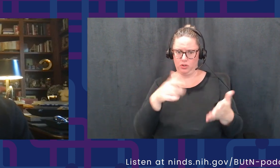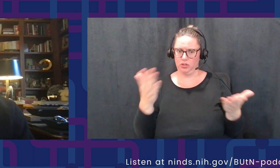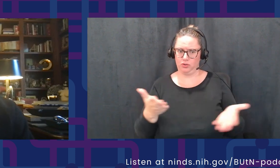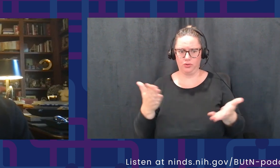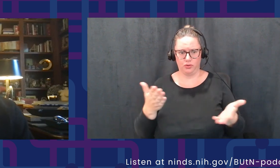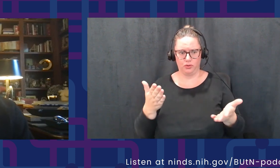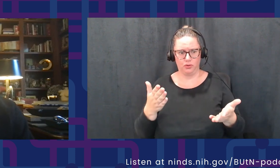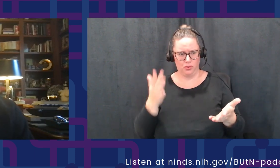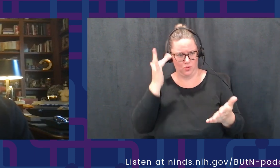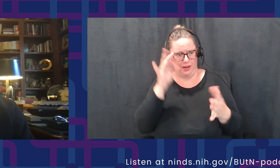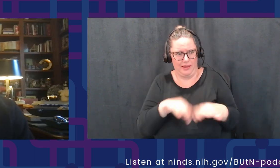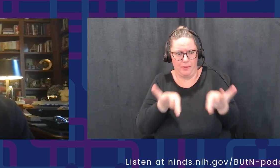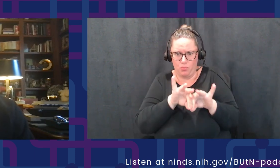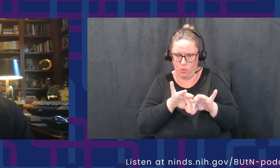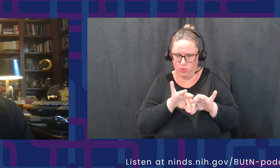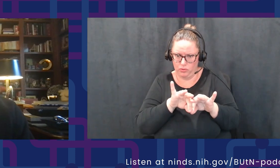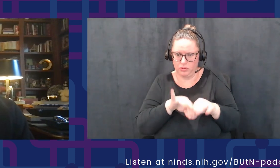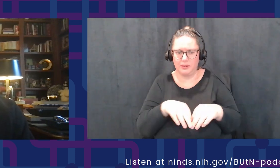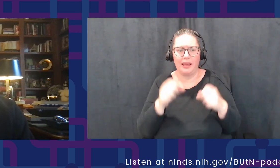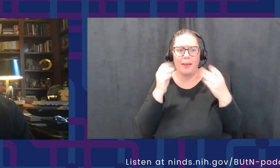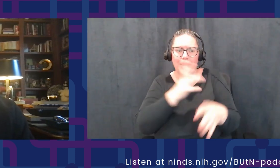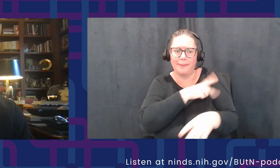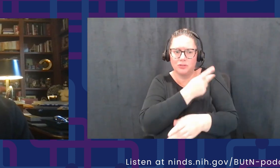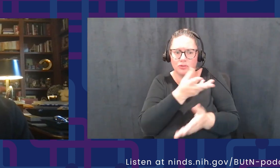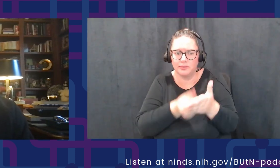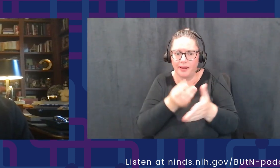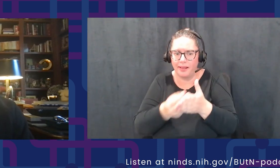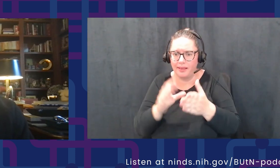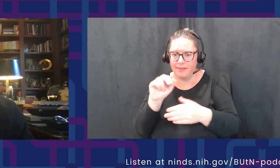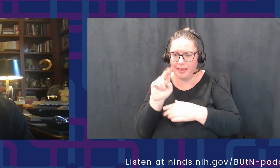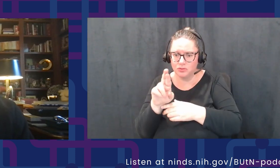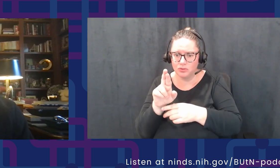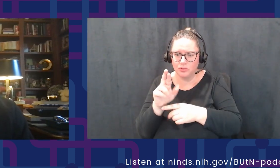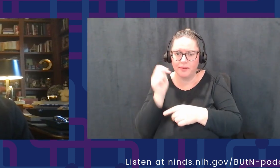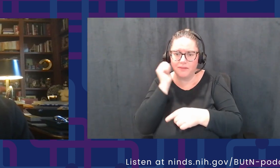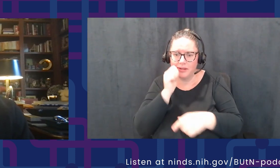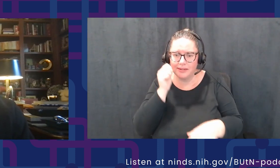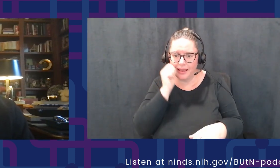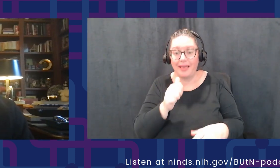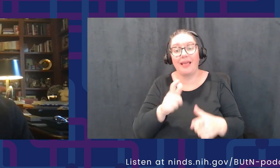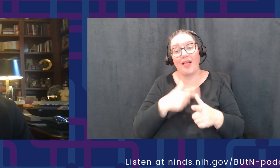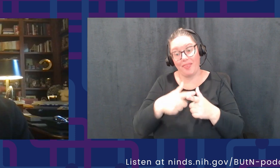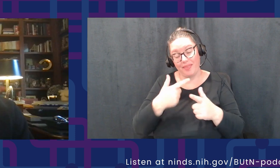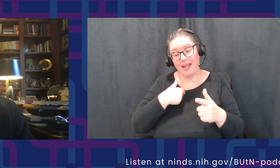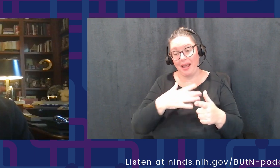Why is this so important? How many patients are dying of cancer every single day? And then I like to make it personal.